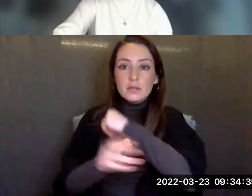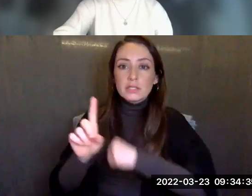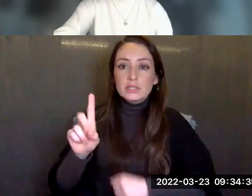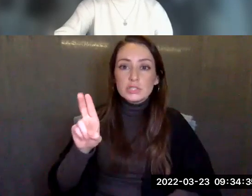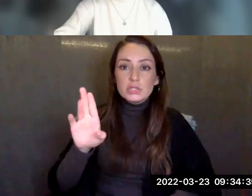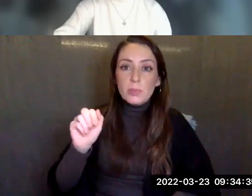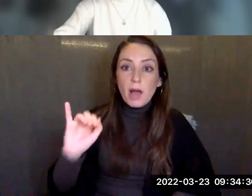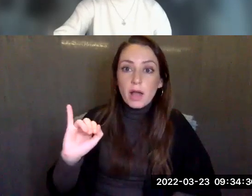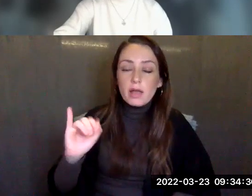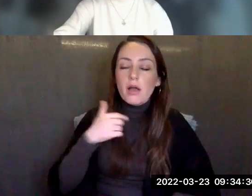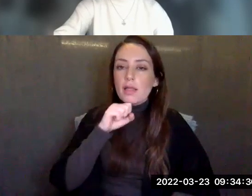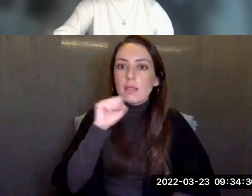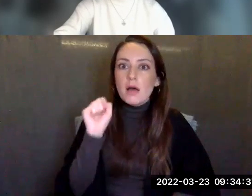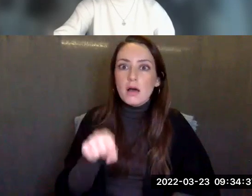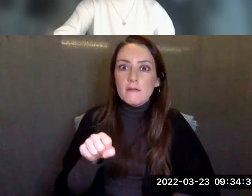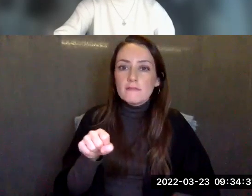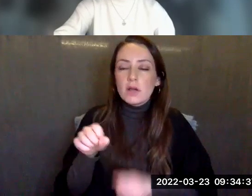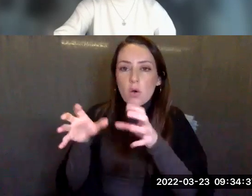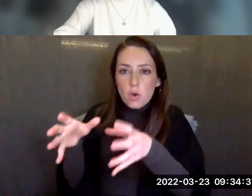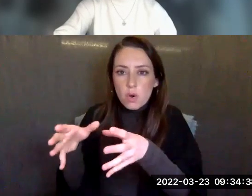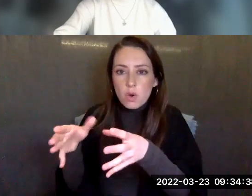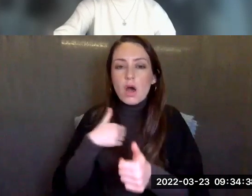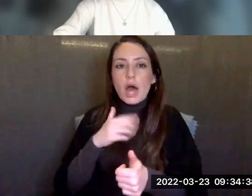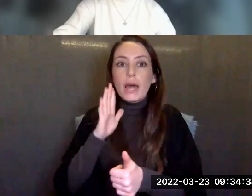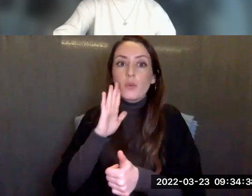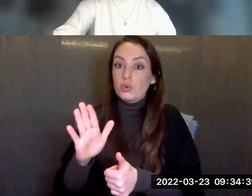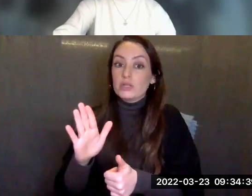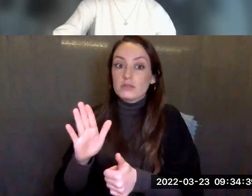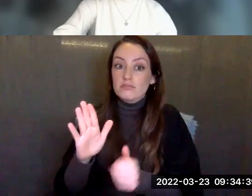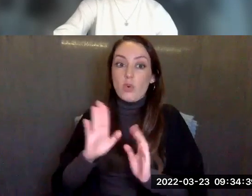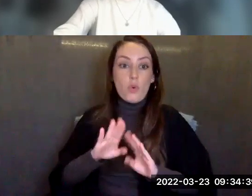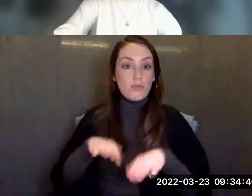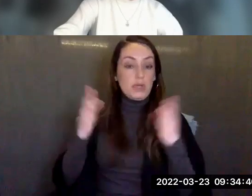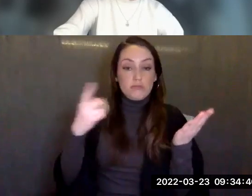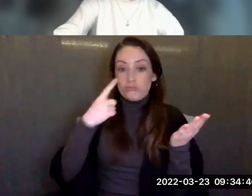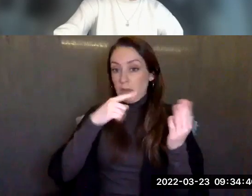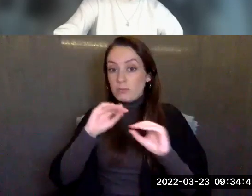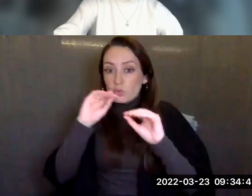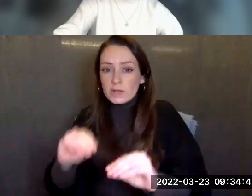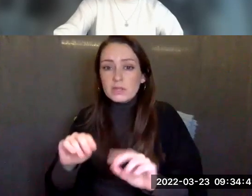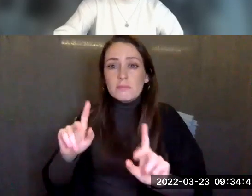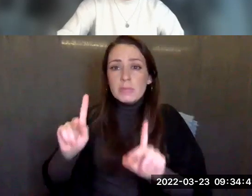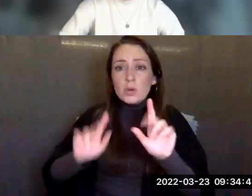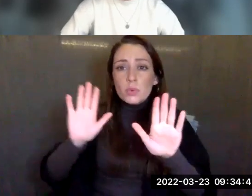It's something that I would be open to it was a really great city. The people were wonderful, not just on a campus, but people.